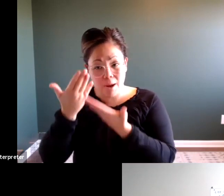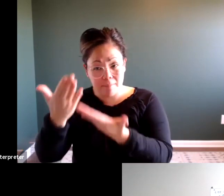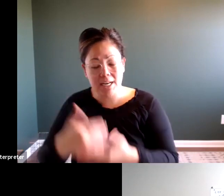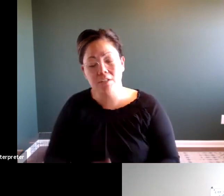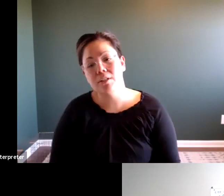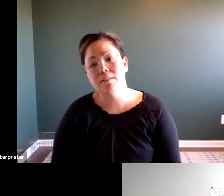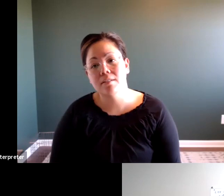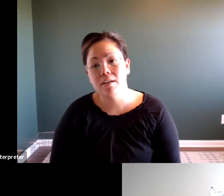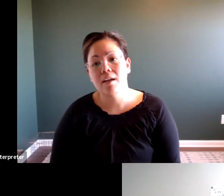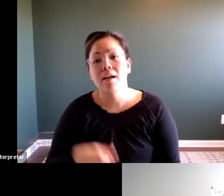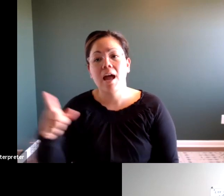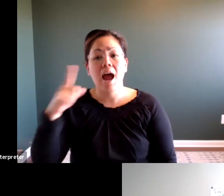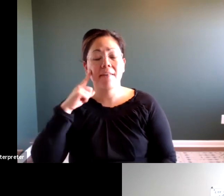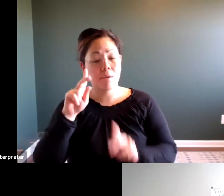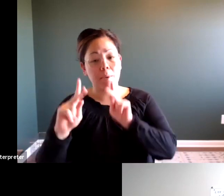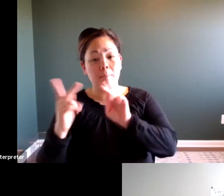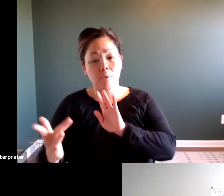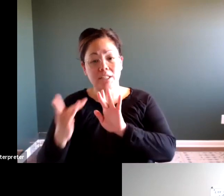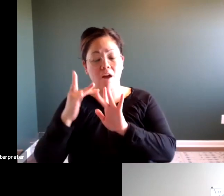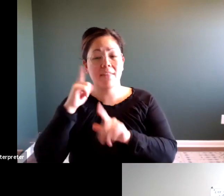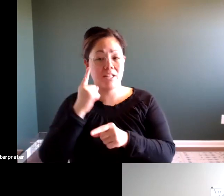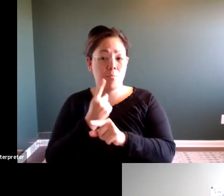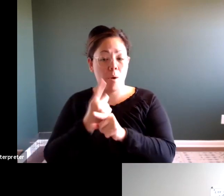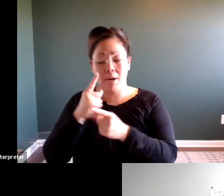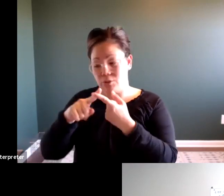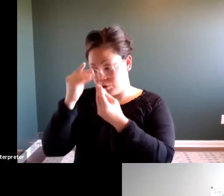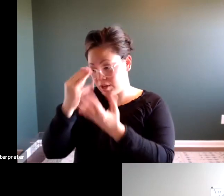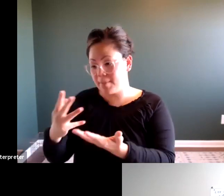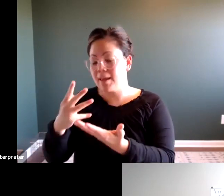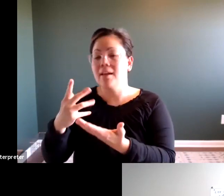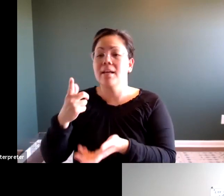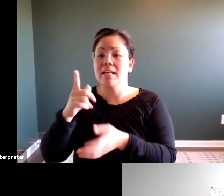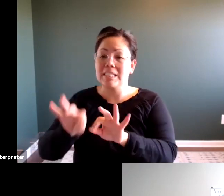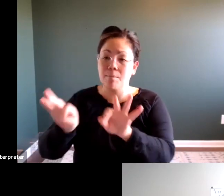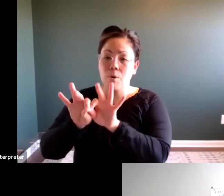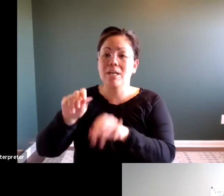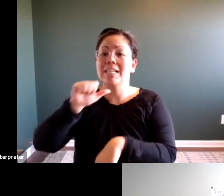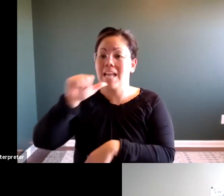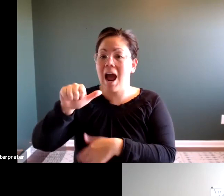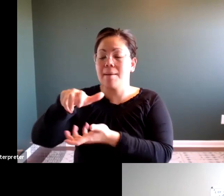I think when people will reach out I think it's appropriate to share with them the importance of not mixing people from different households